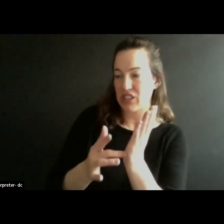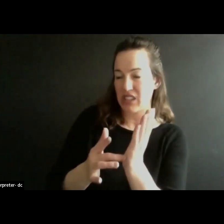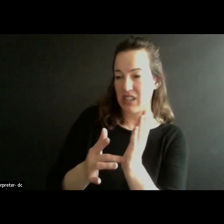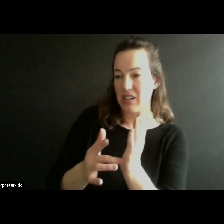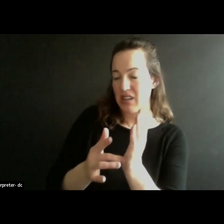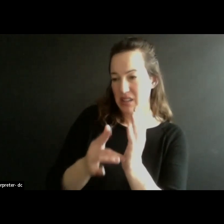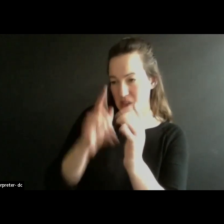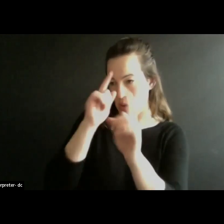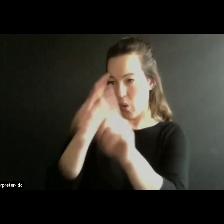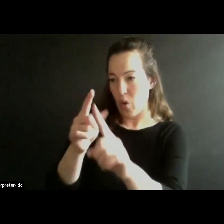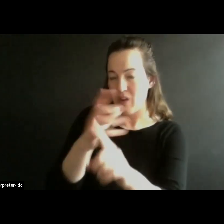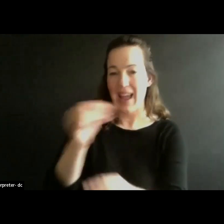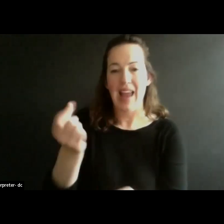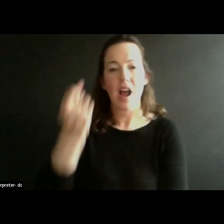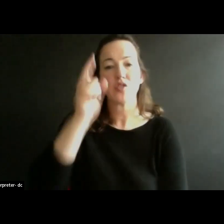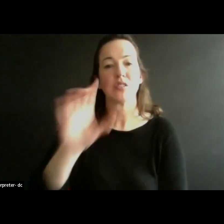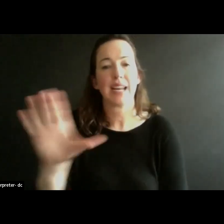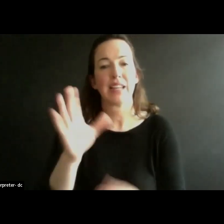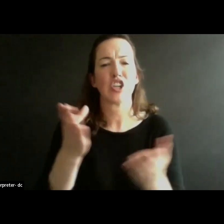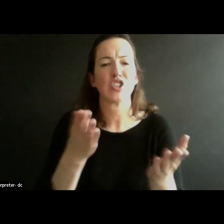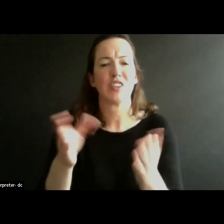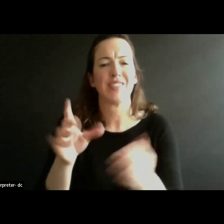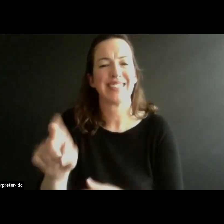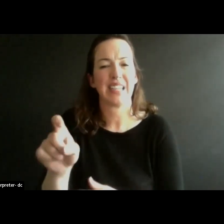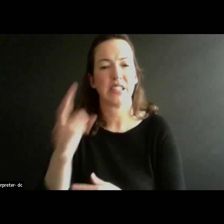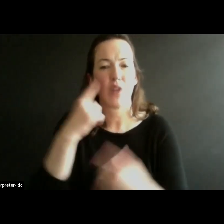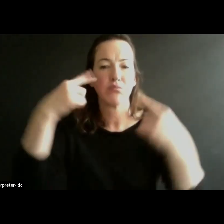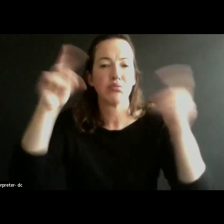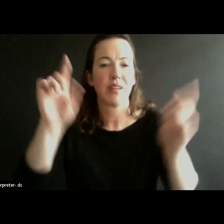really understanding what services they need in order to reach that goal. So, for example,